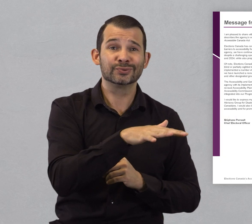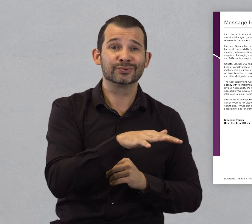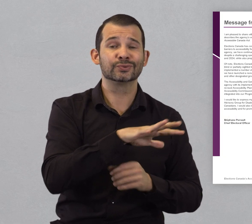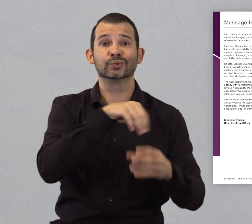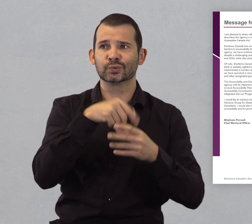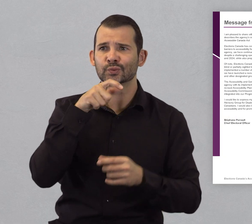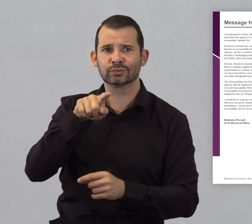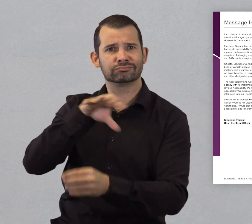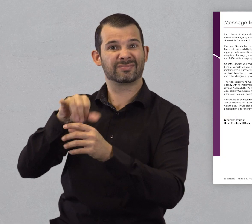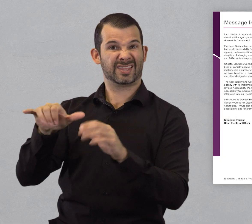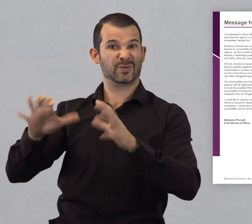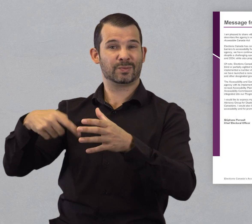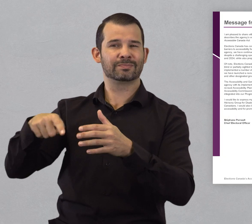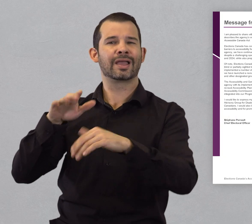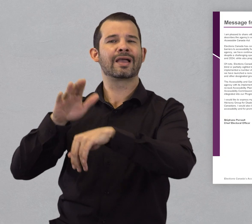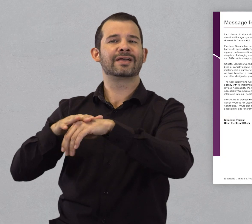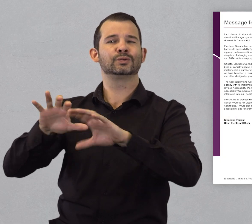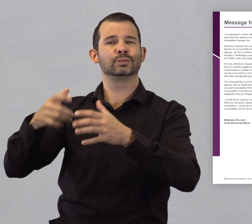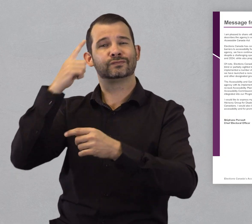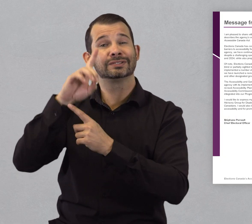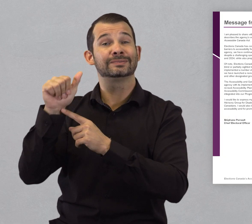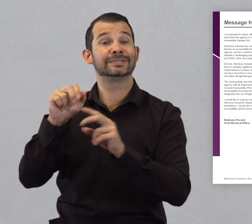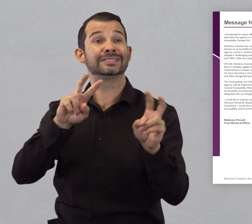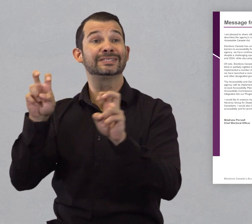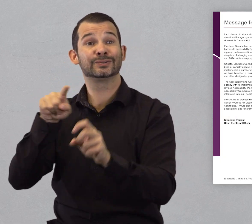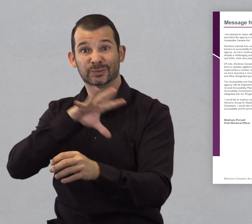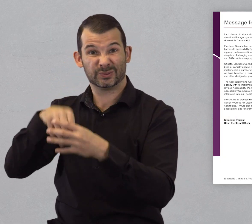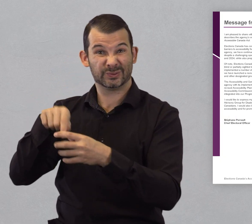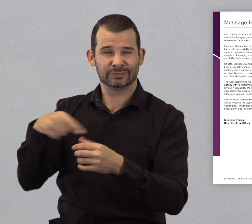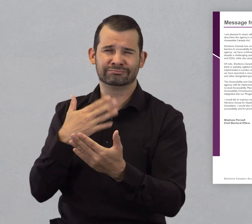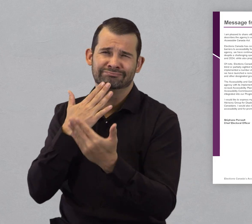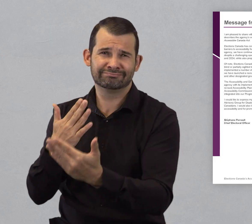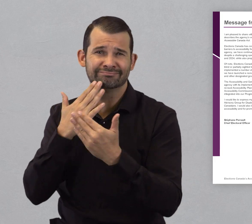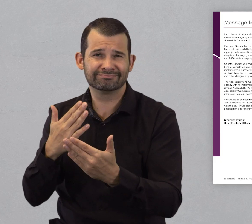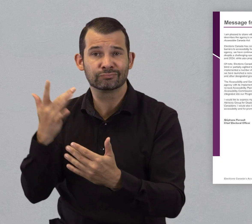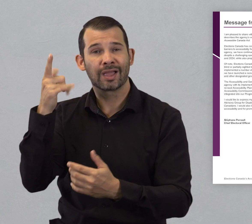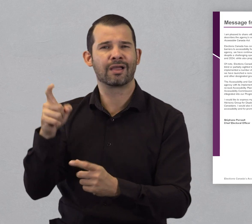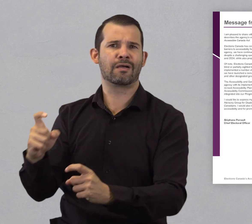including members of the Advisory Group for Disability Issues, for their contributions